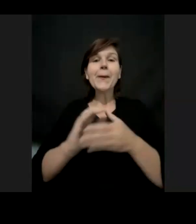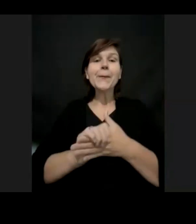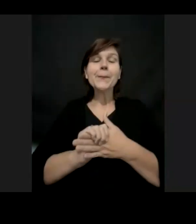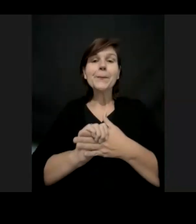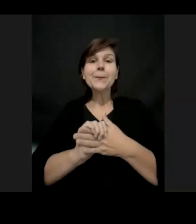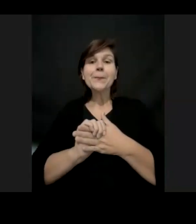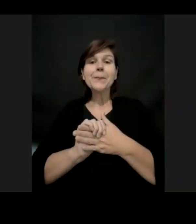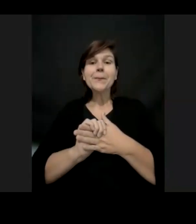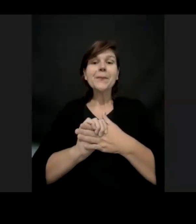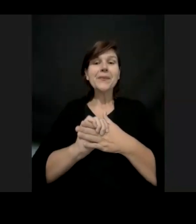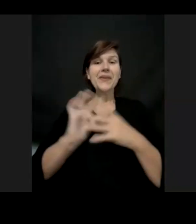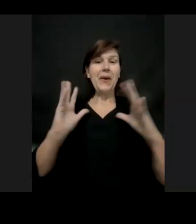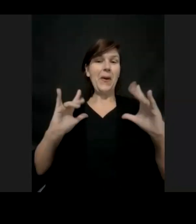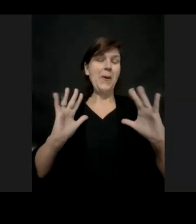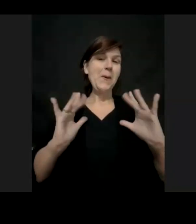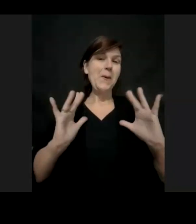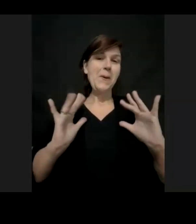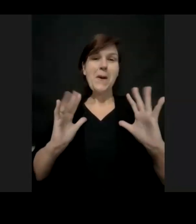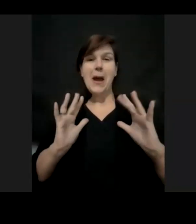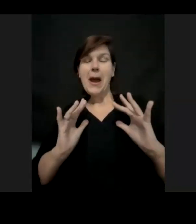Whoop! Whoop! Whoop-a-dee-doo!